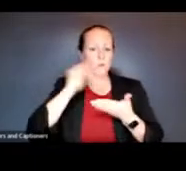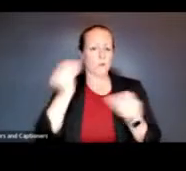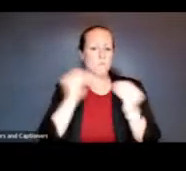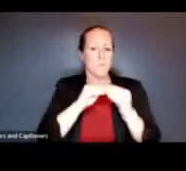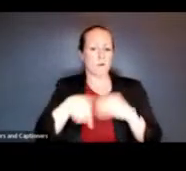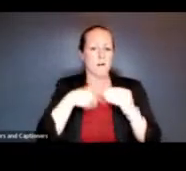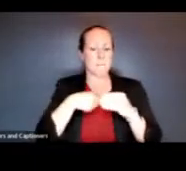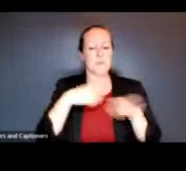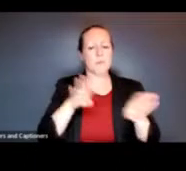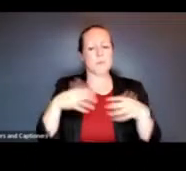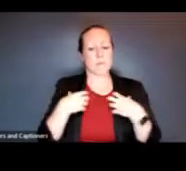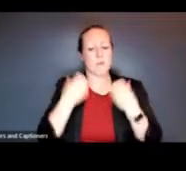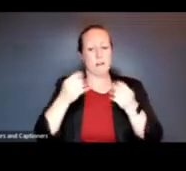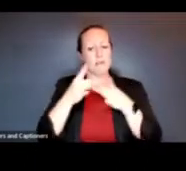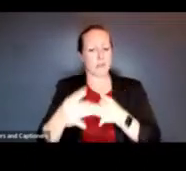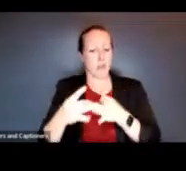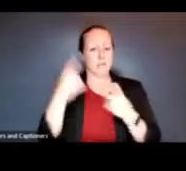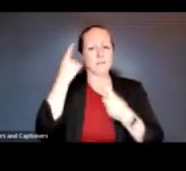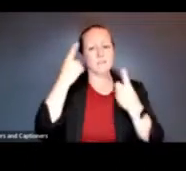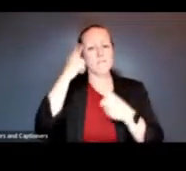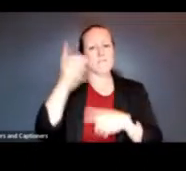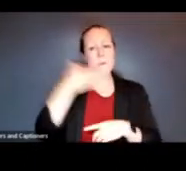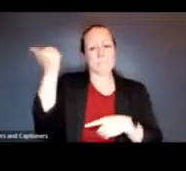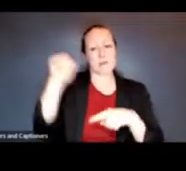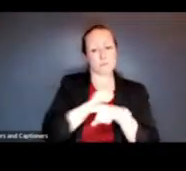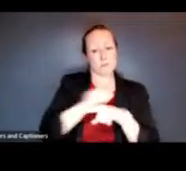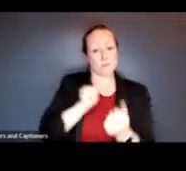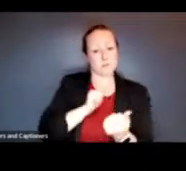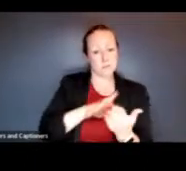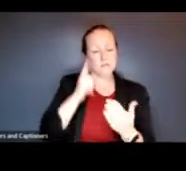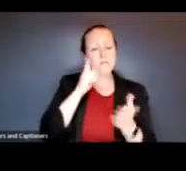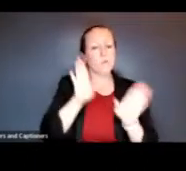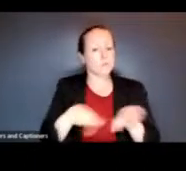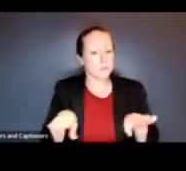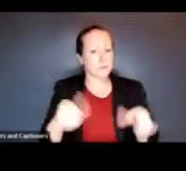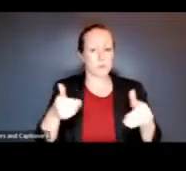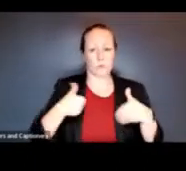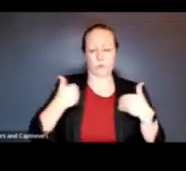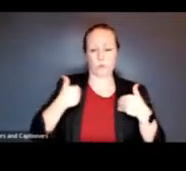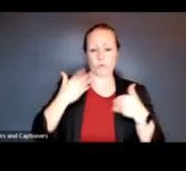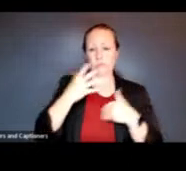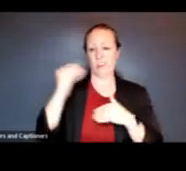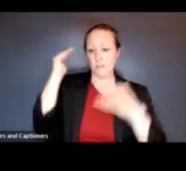Best Practices for Children, Youth and Adults with TBI. This webinar is sponsored by the TBI